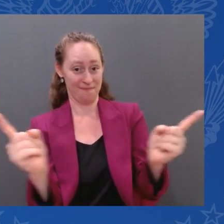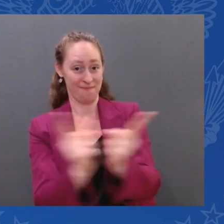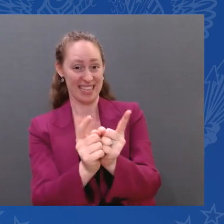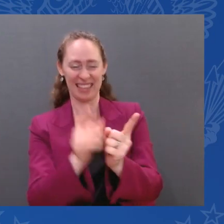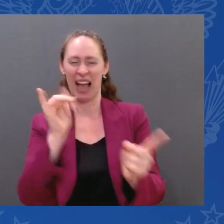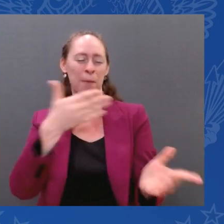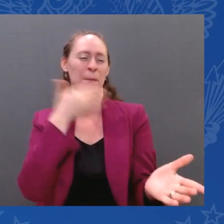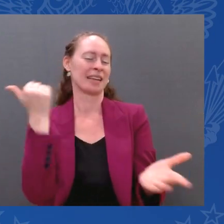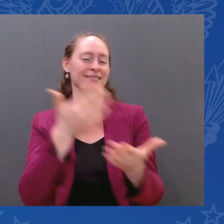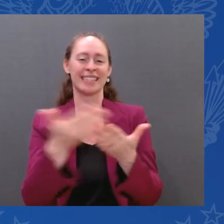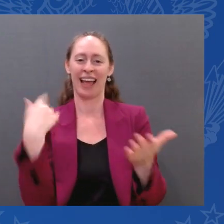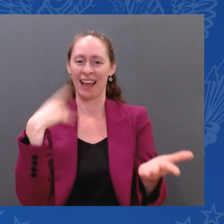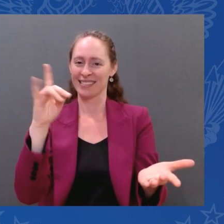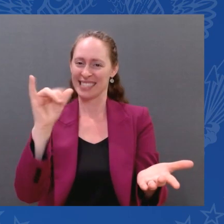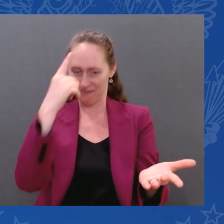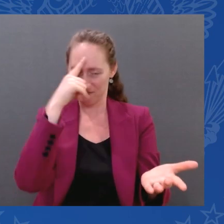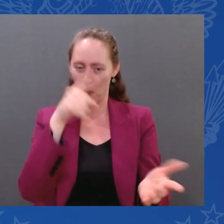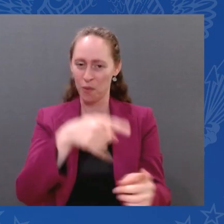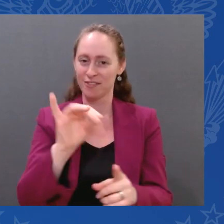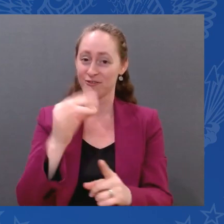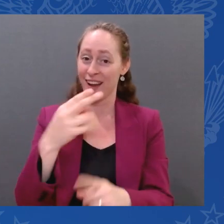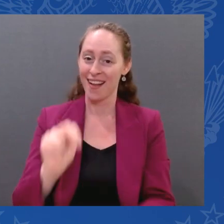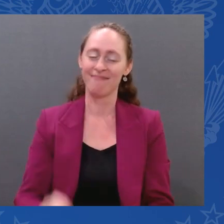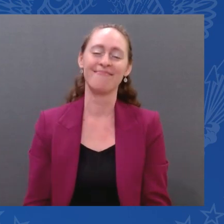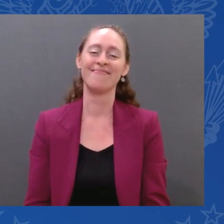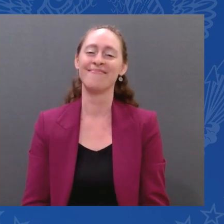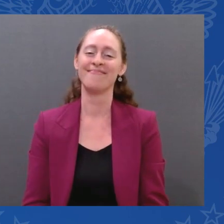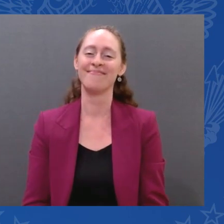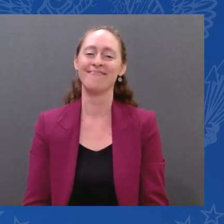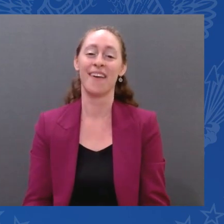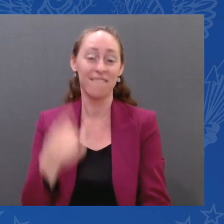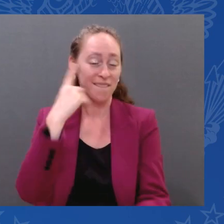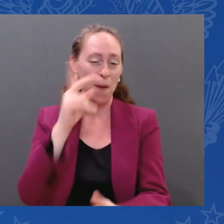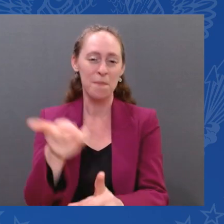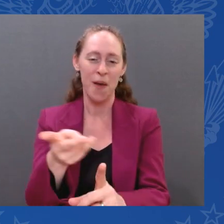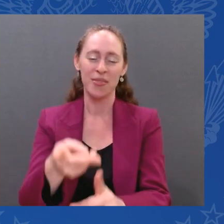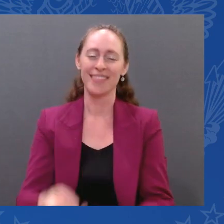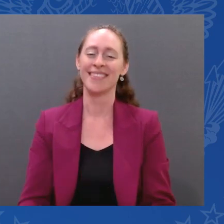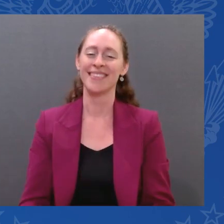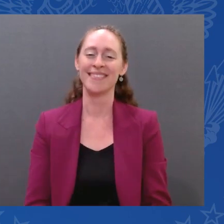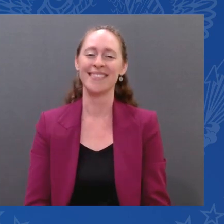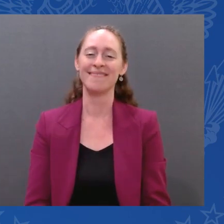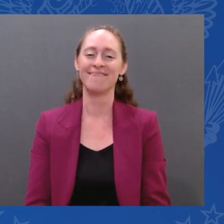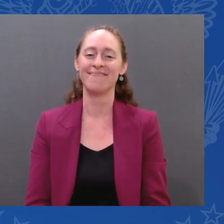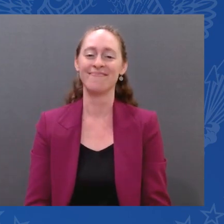That's true. He talked about we left. And he didn't take long to call you, did he, when you got back.